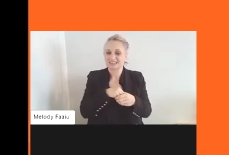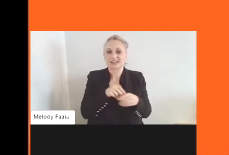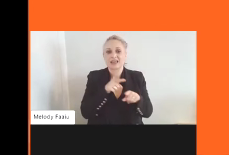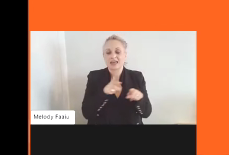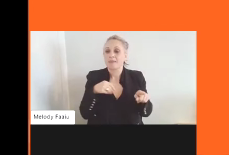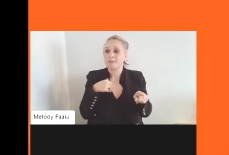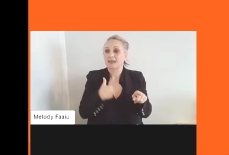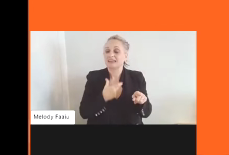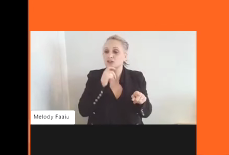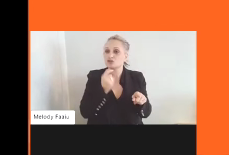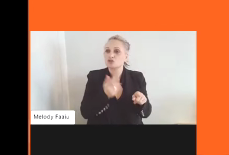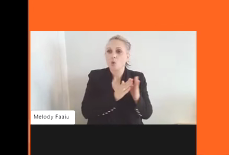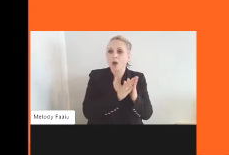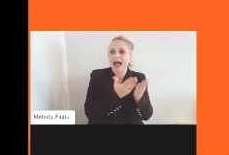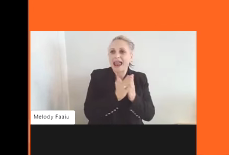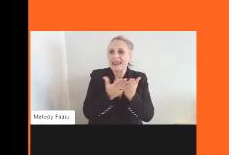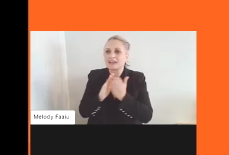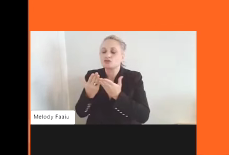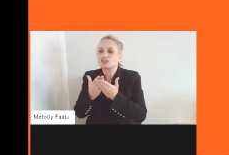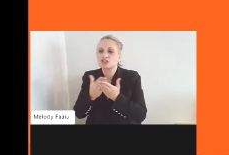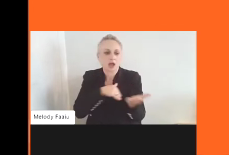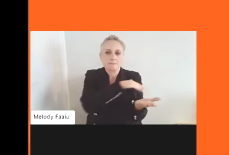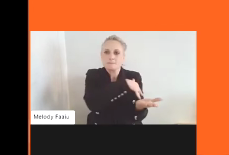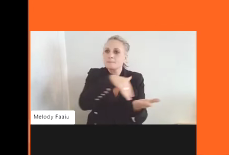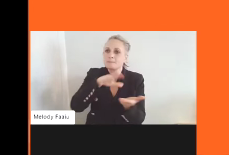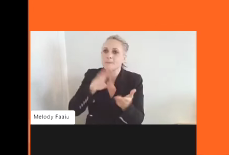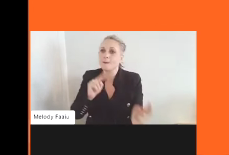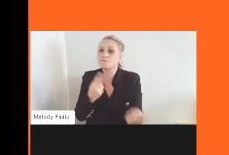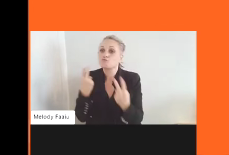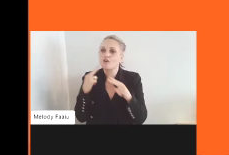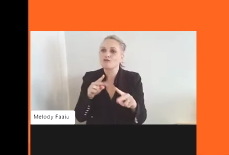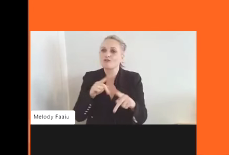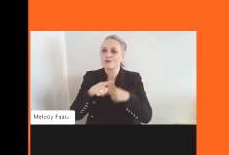on different aspects of universal design so that they at least get